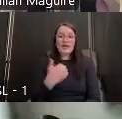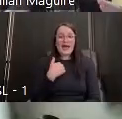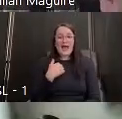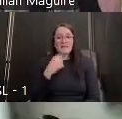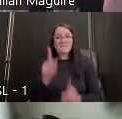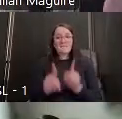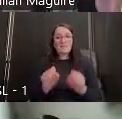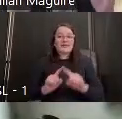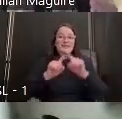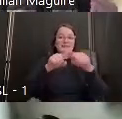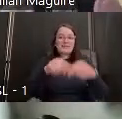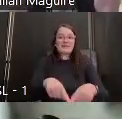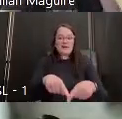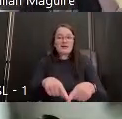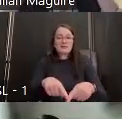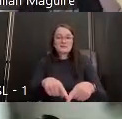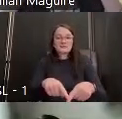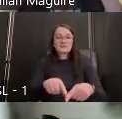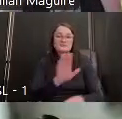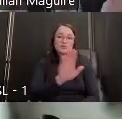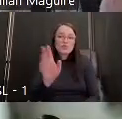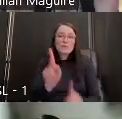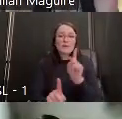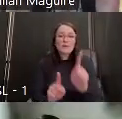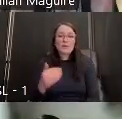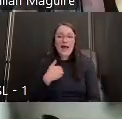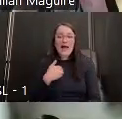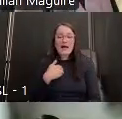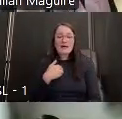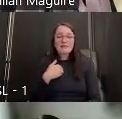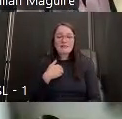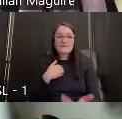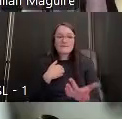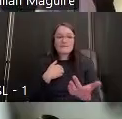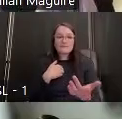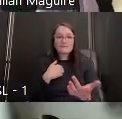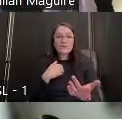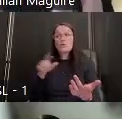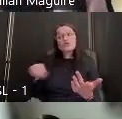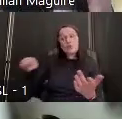have real individualized scenarios. They need someone to sit down with them and analyze what